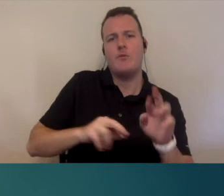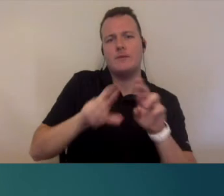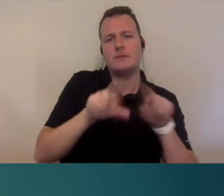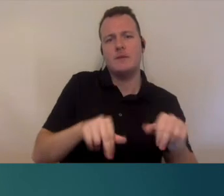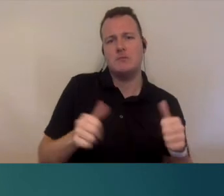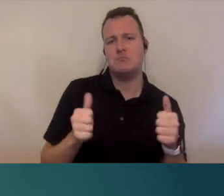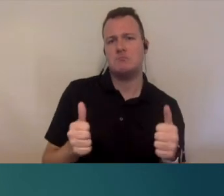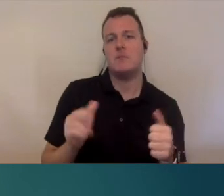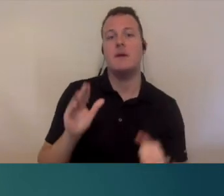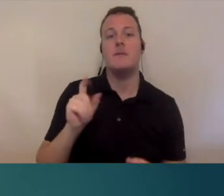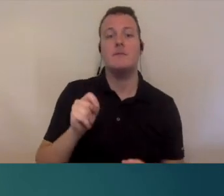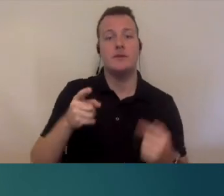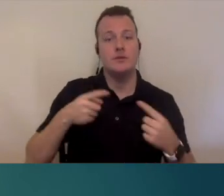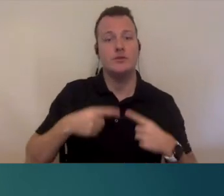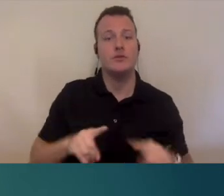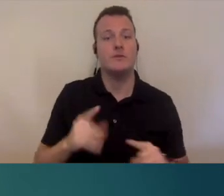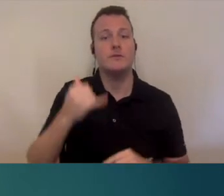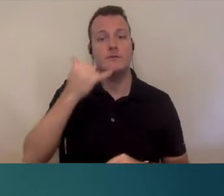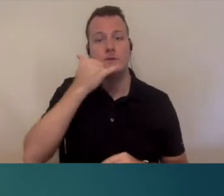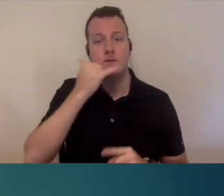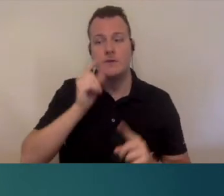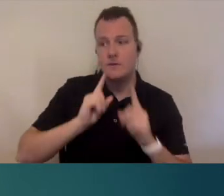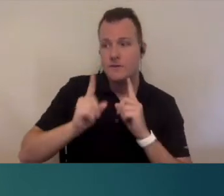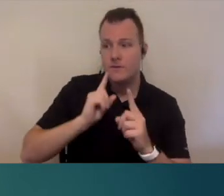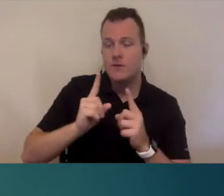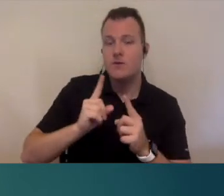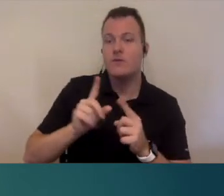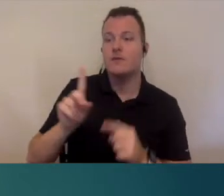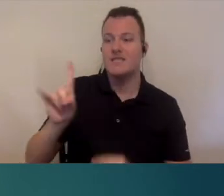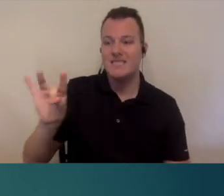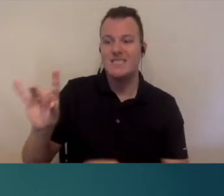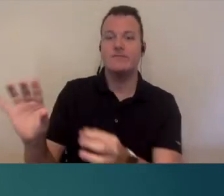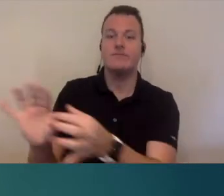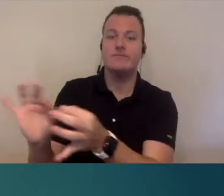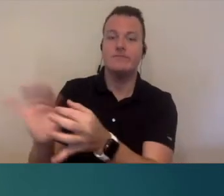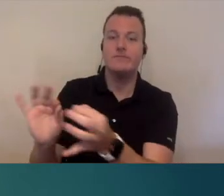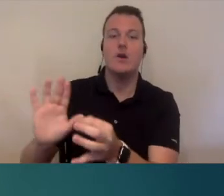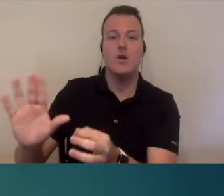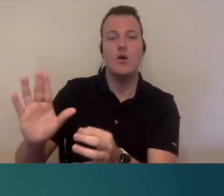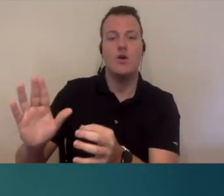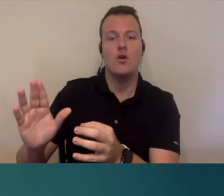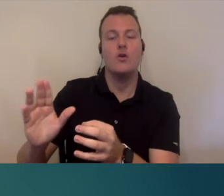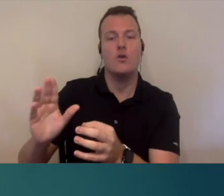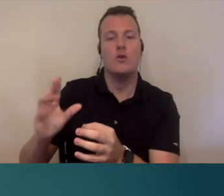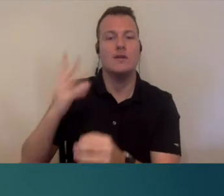during our phone interview, brought- brought up her jiu-jitsu experience,